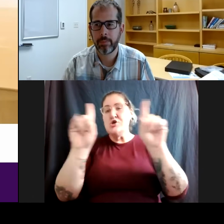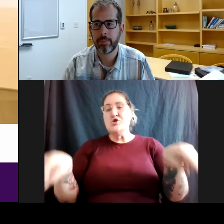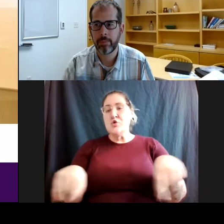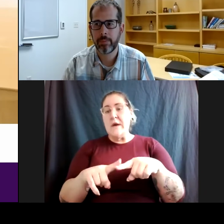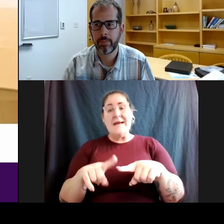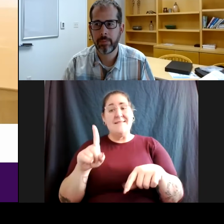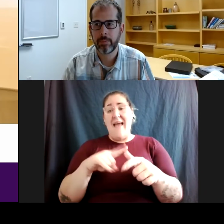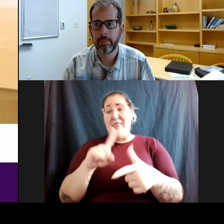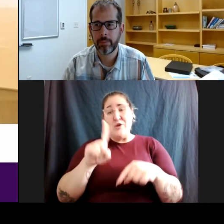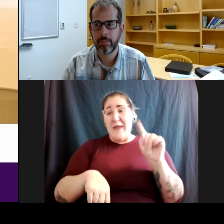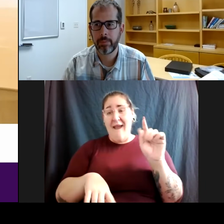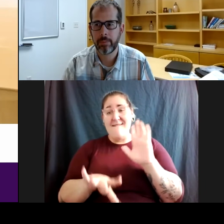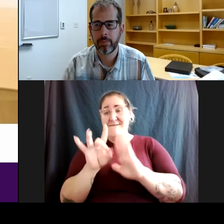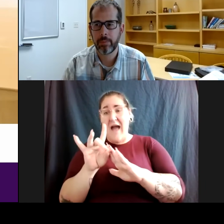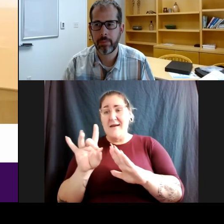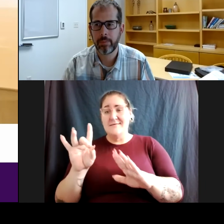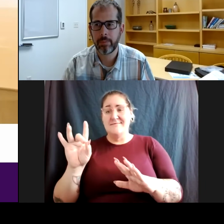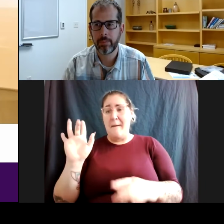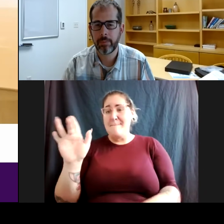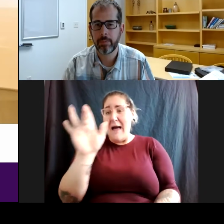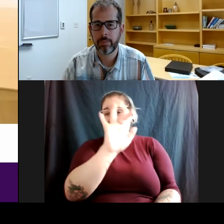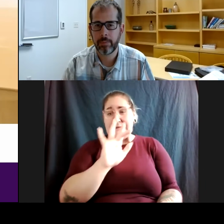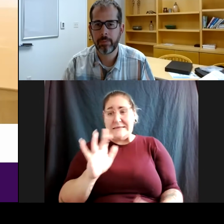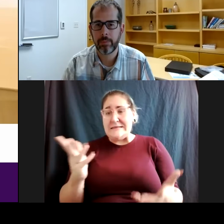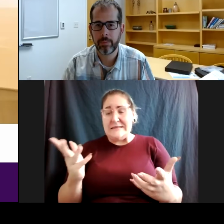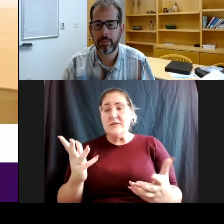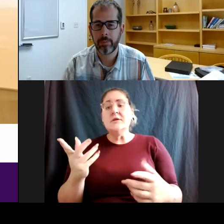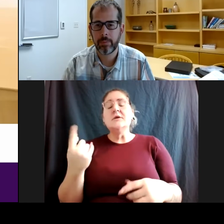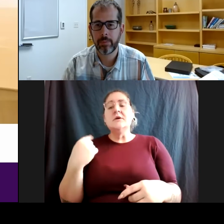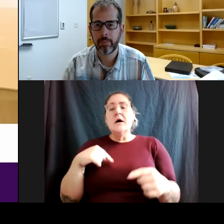But yeah, going back for the presentation, touch target size, not including priority